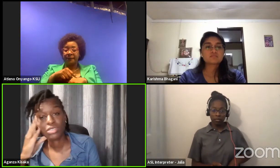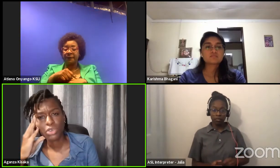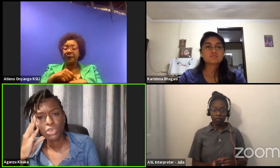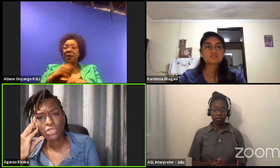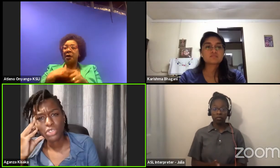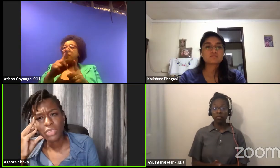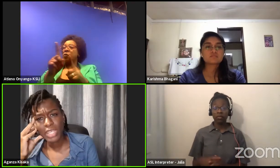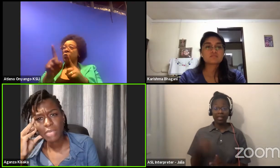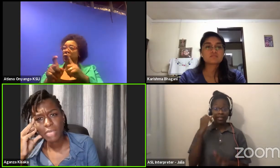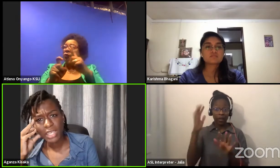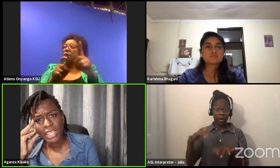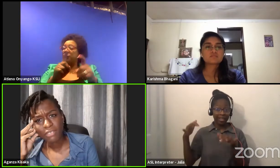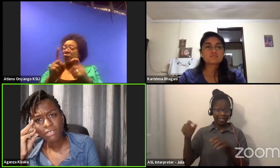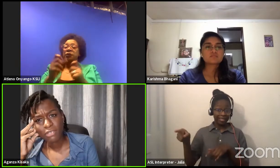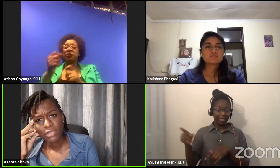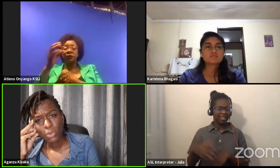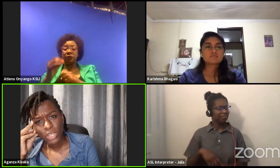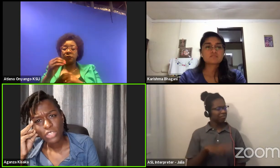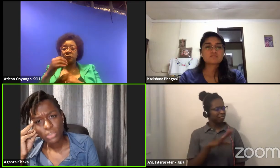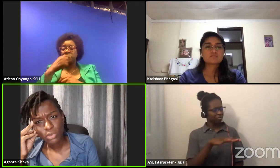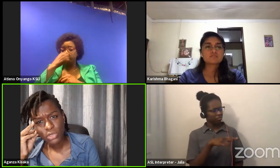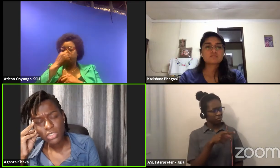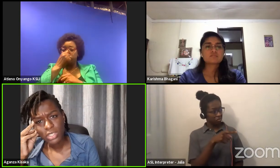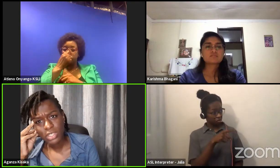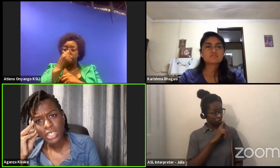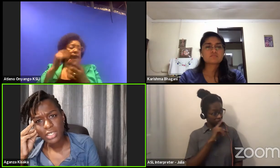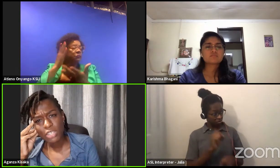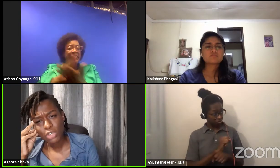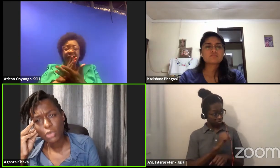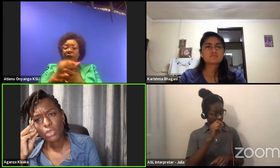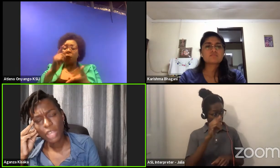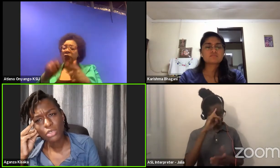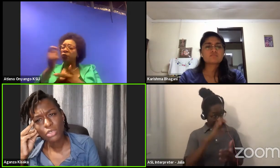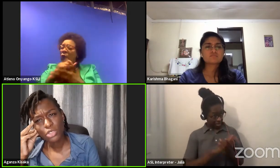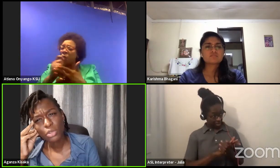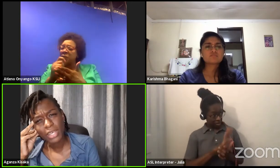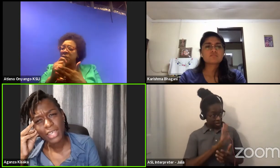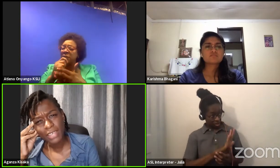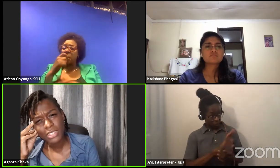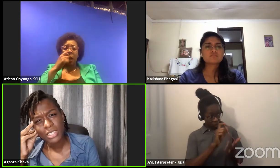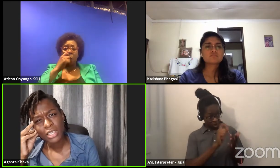"So do you really believe what you wrote is are those your beliefs?"